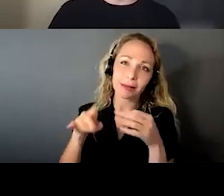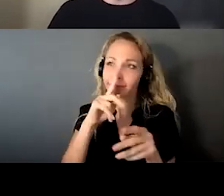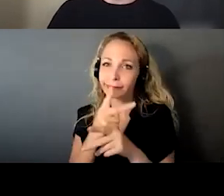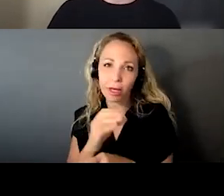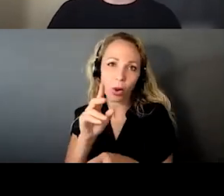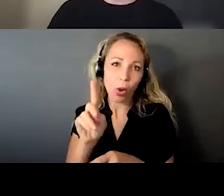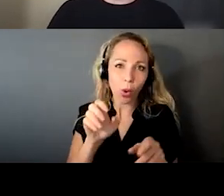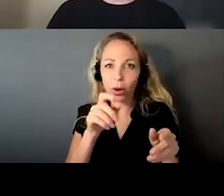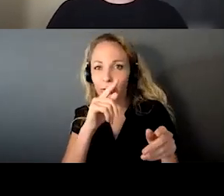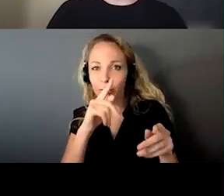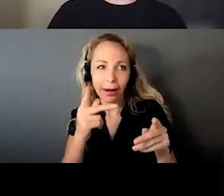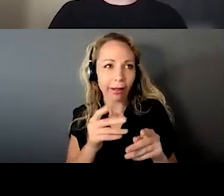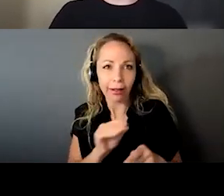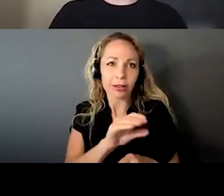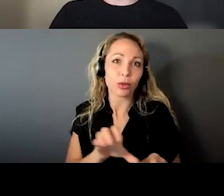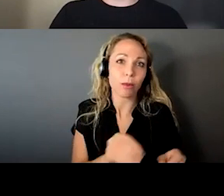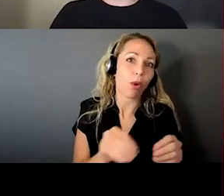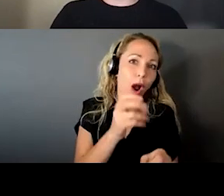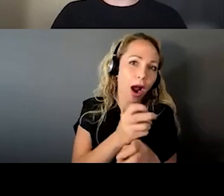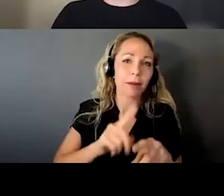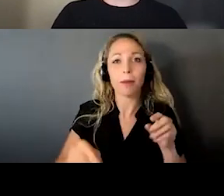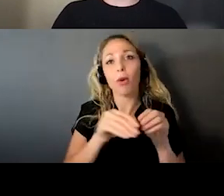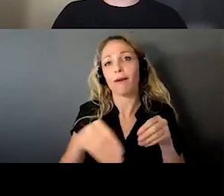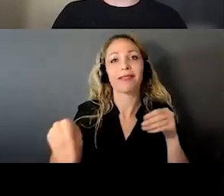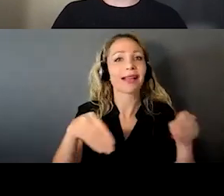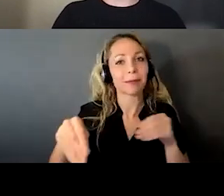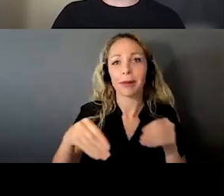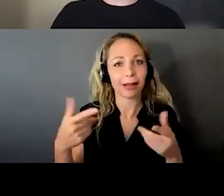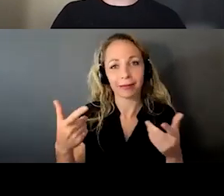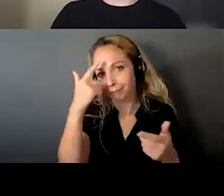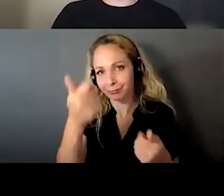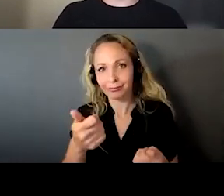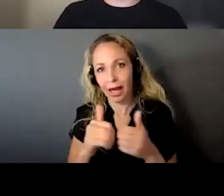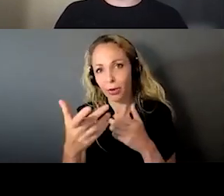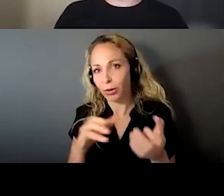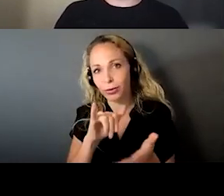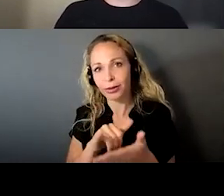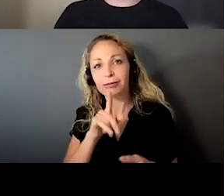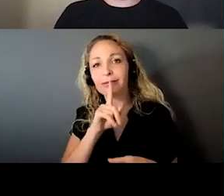HARDER AND MORE FLEXIBLE WAY YOU WANT TO DO. IT'S ALL ABOUT WHAT CAN I GET DONE QUICK, FAST,